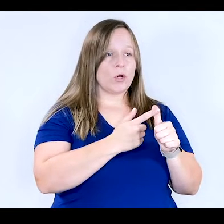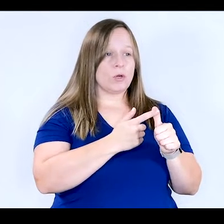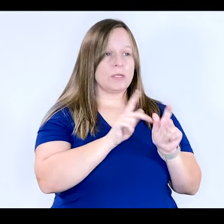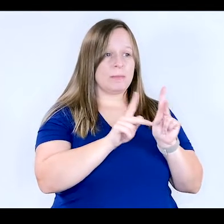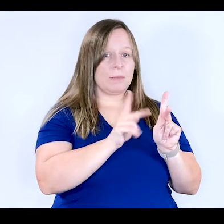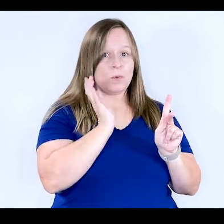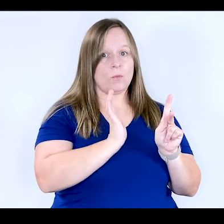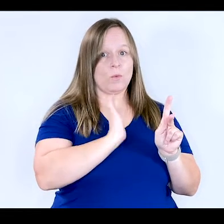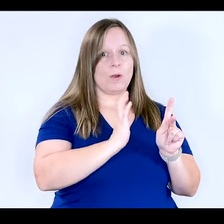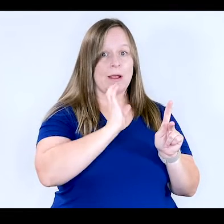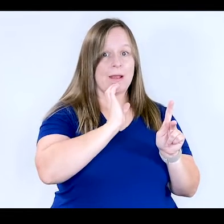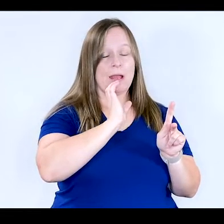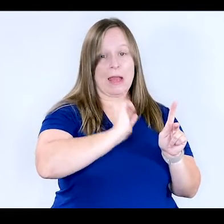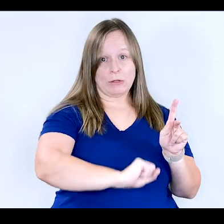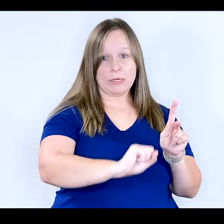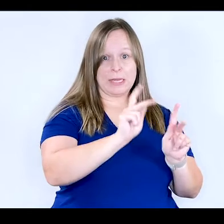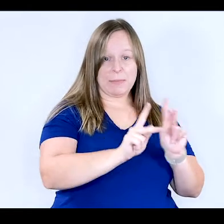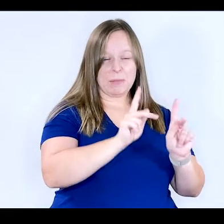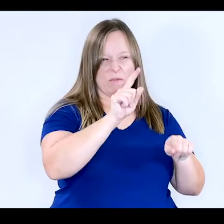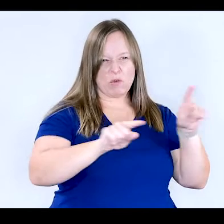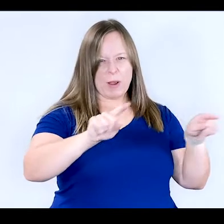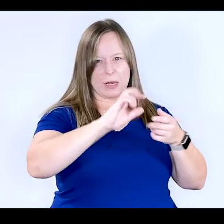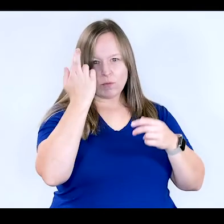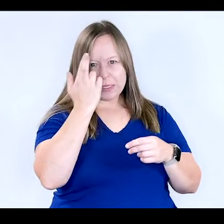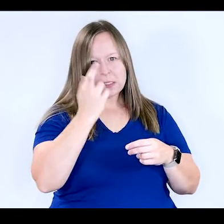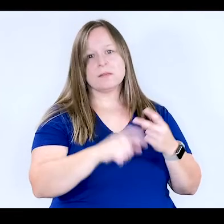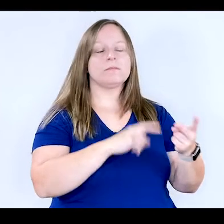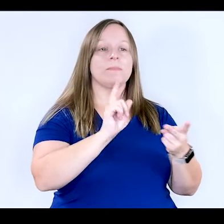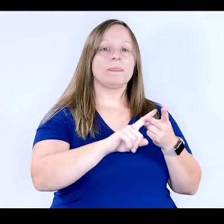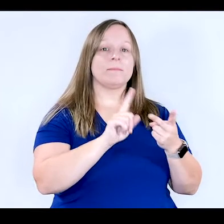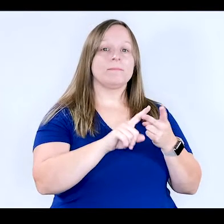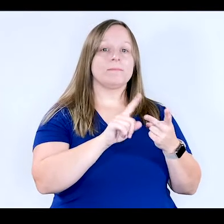mentioned were elderly folks for a variety of reasons. Also mentioned by